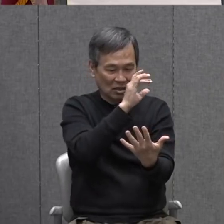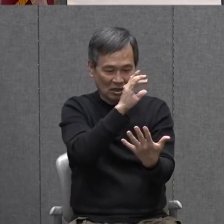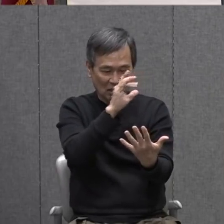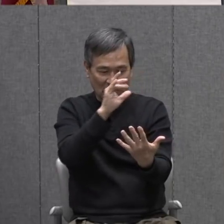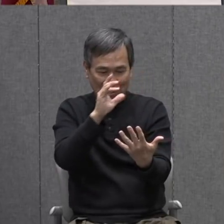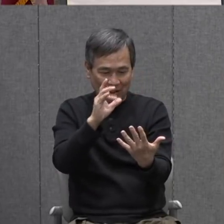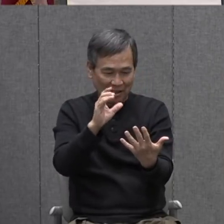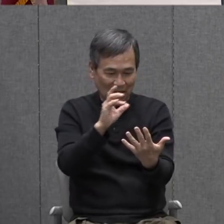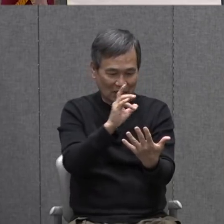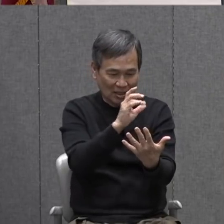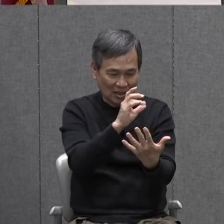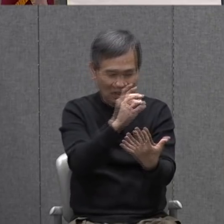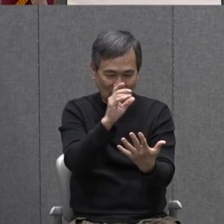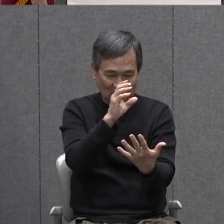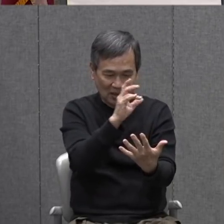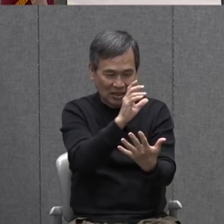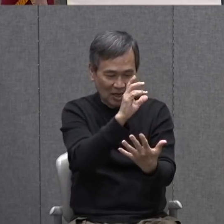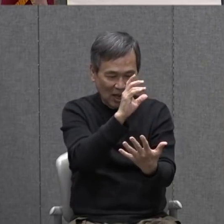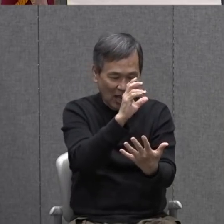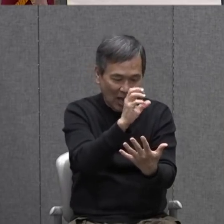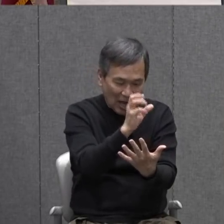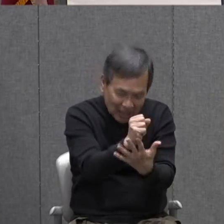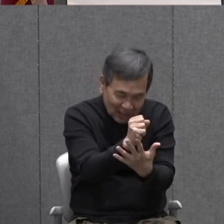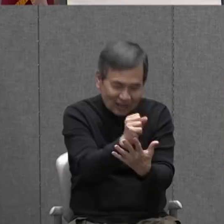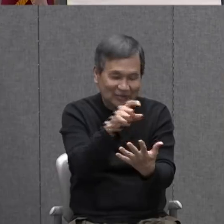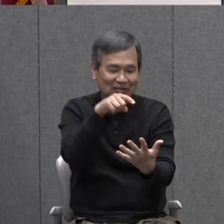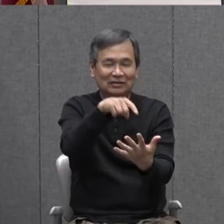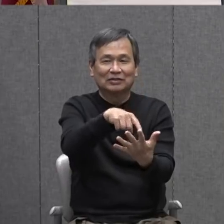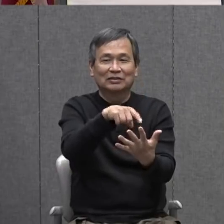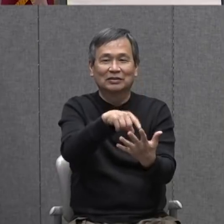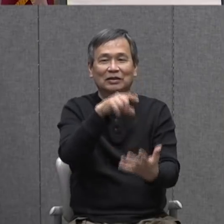I am going to pick my old trusty paintbrush.